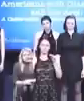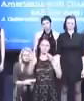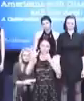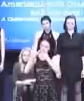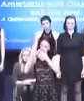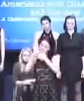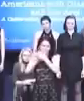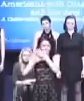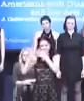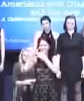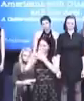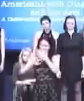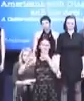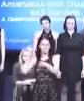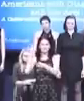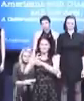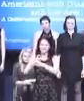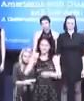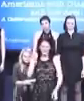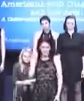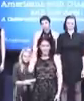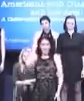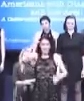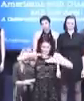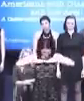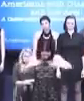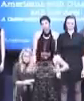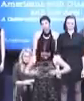No way to handle things